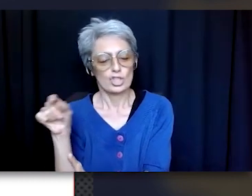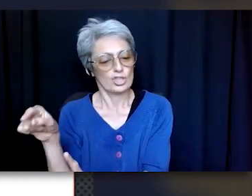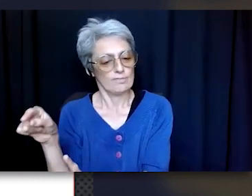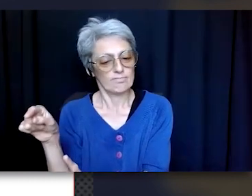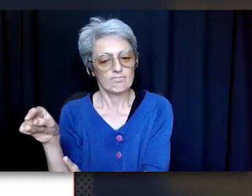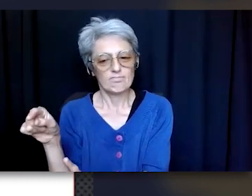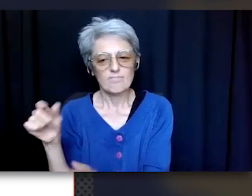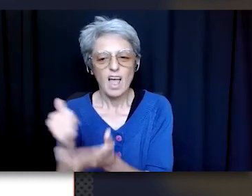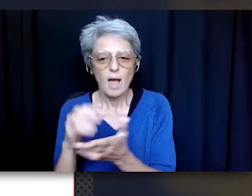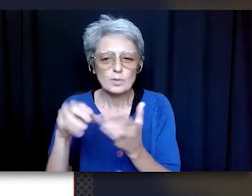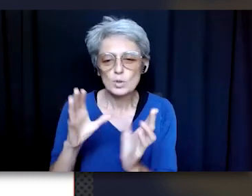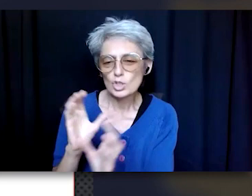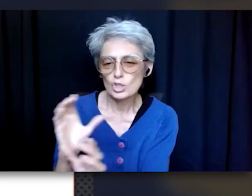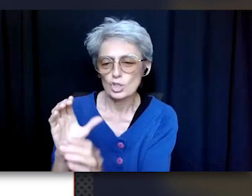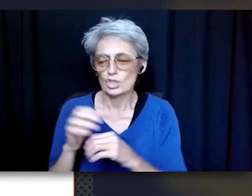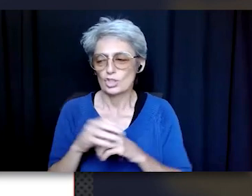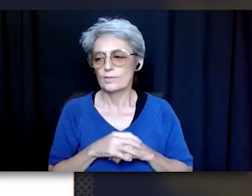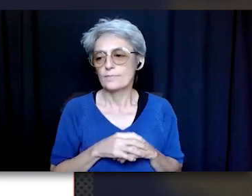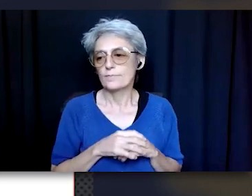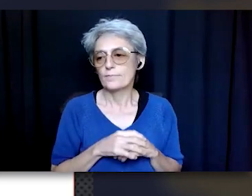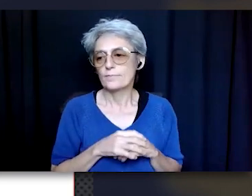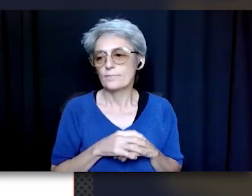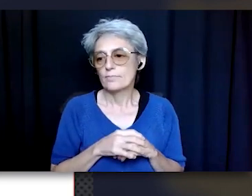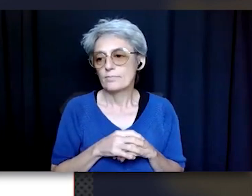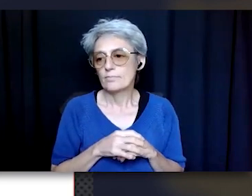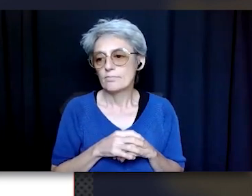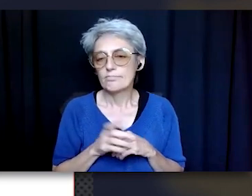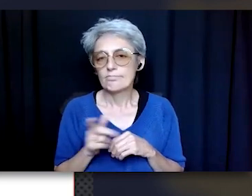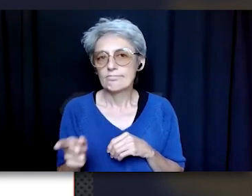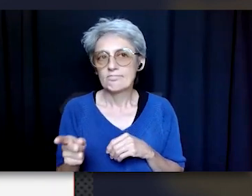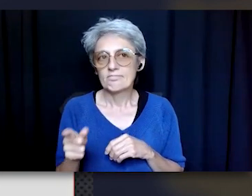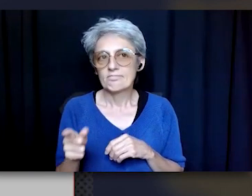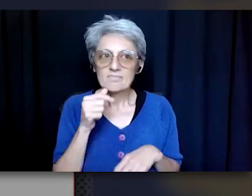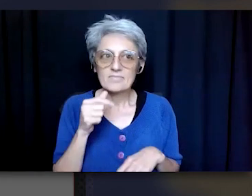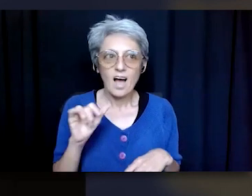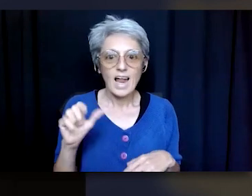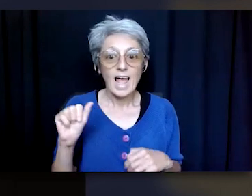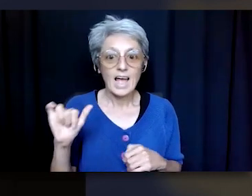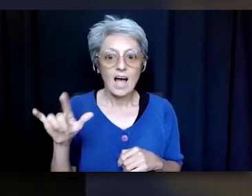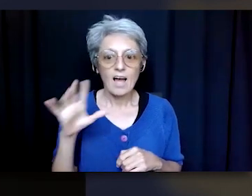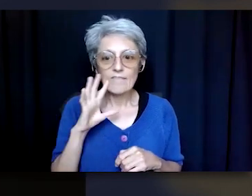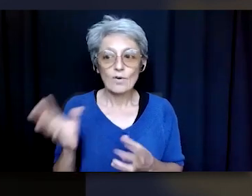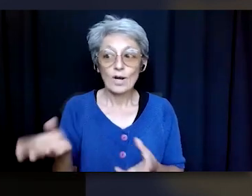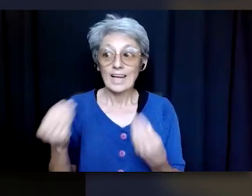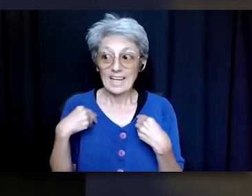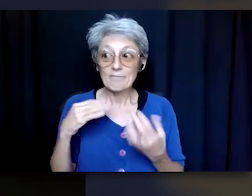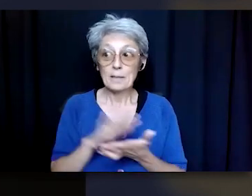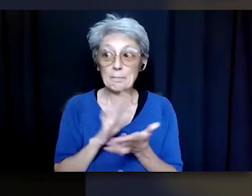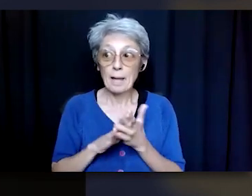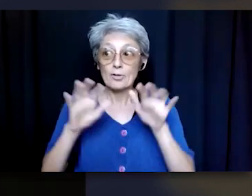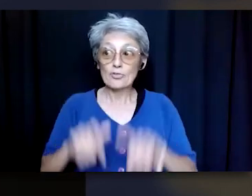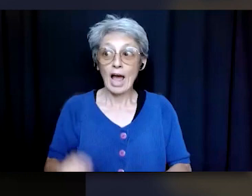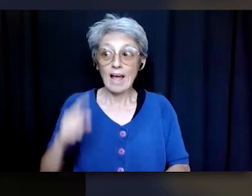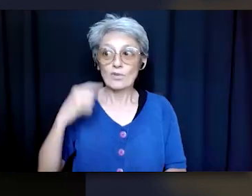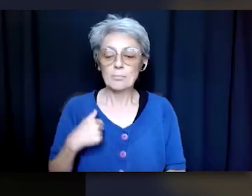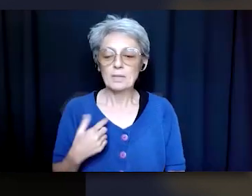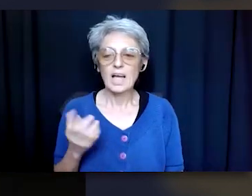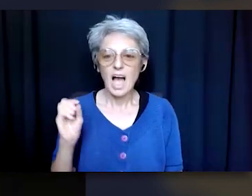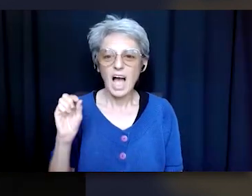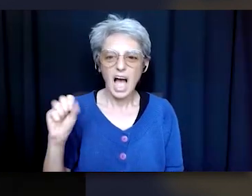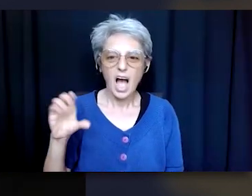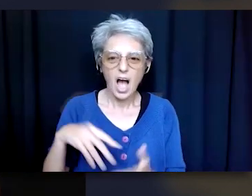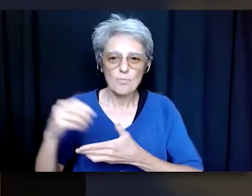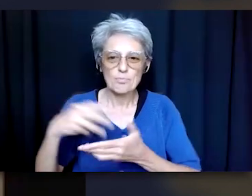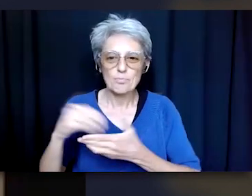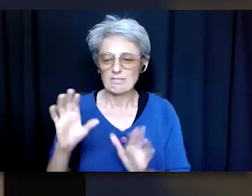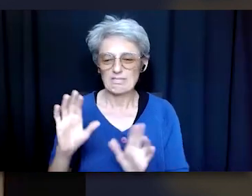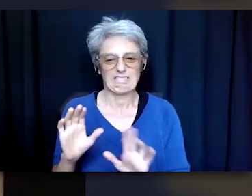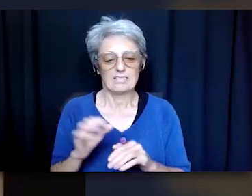not just as sort of output generators. My students are going to AI to ask questions in the way that